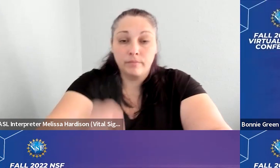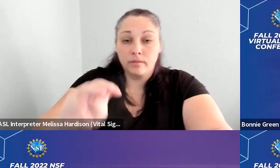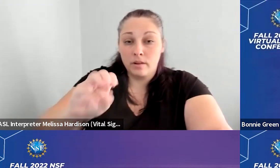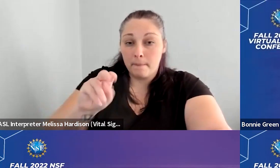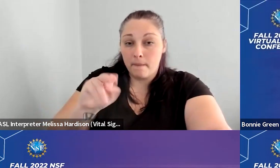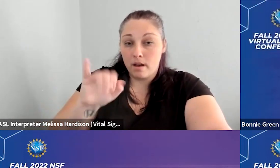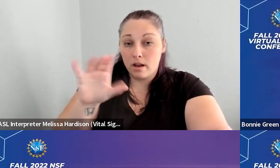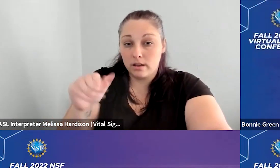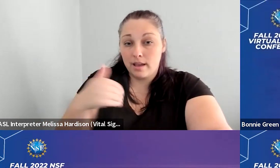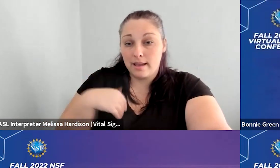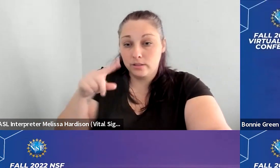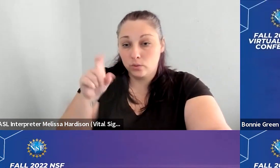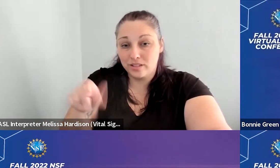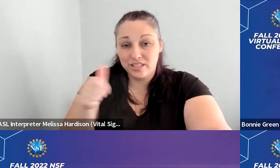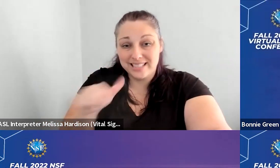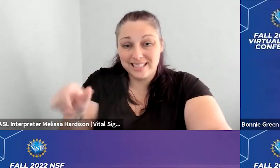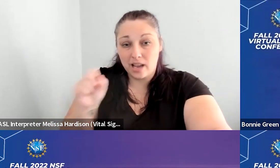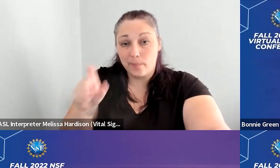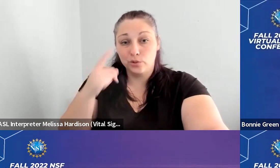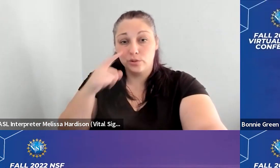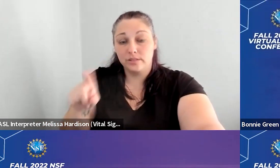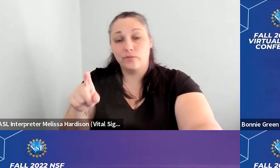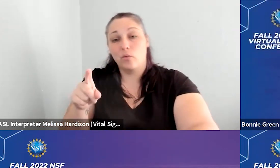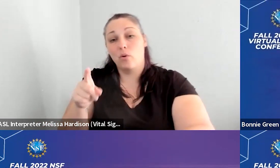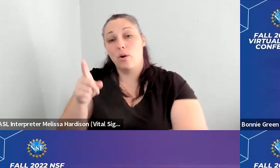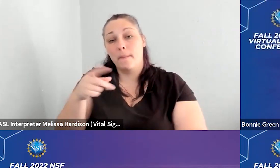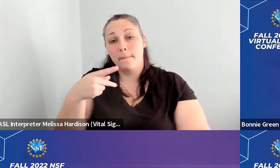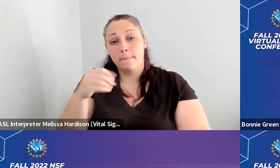which support postdoctoral fellows from underrepresented groups?